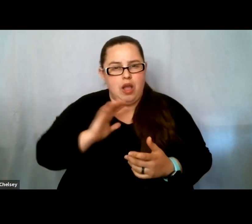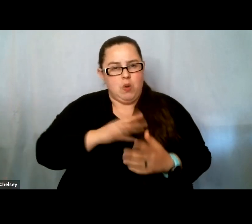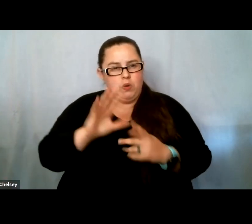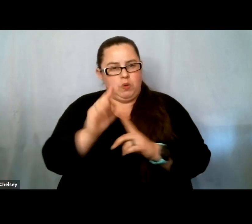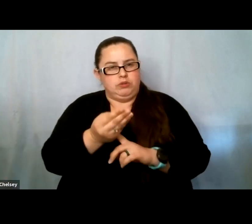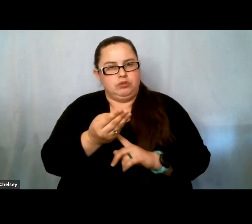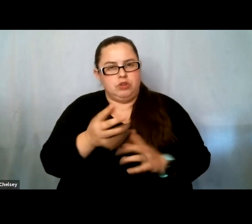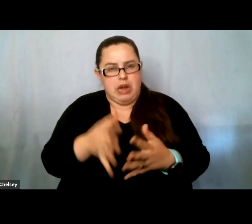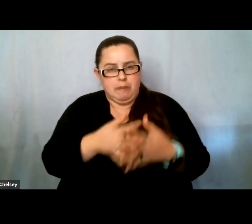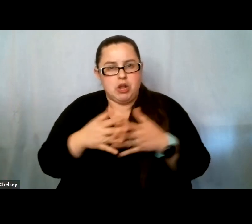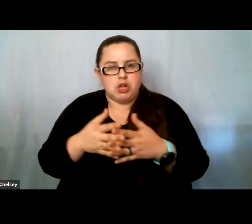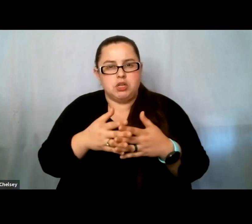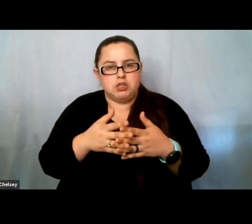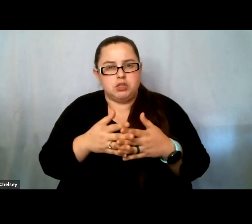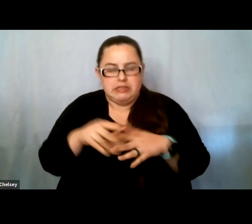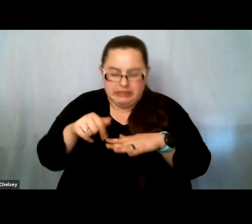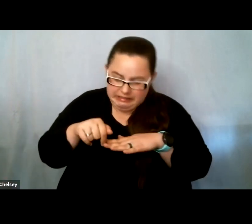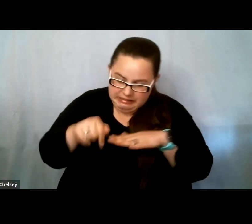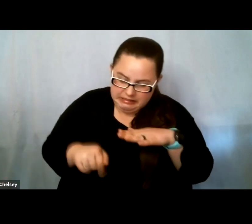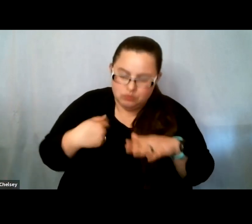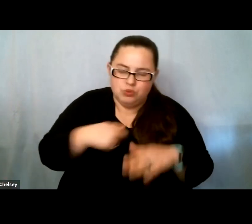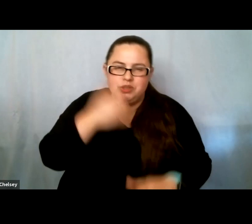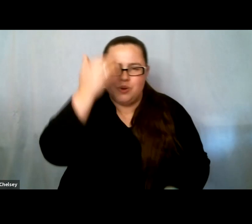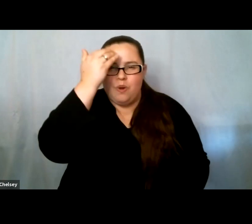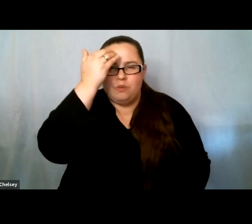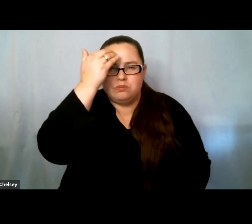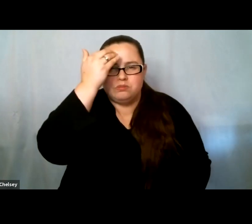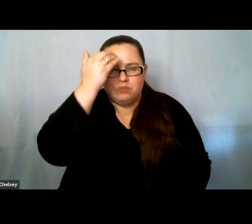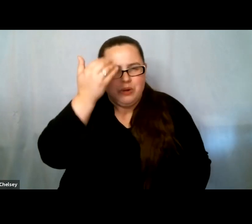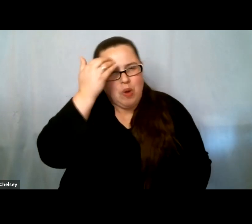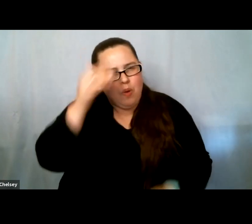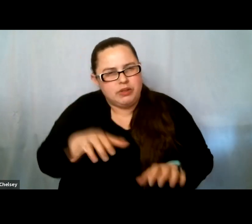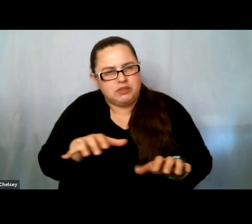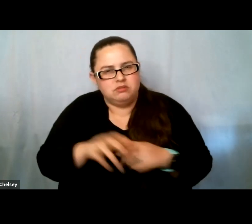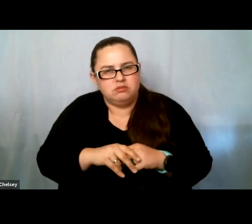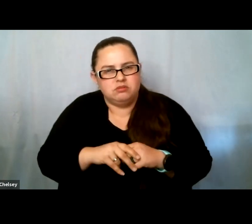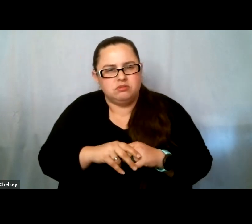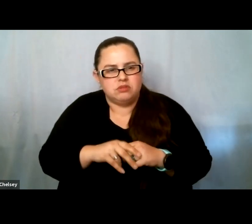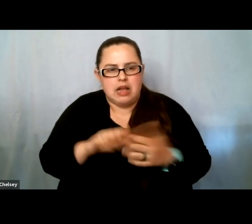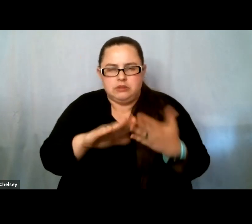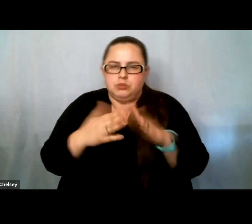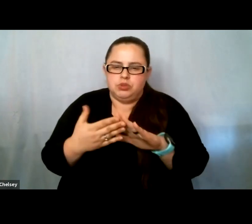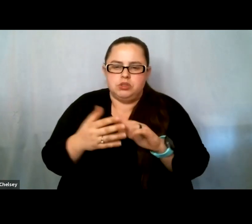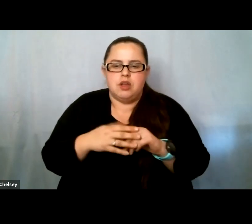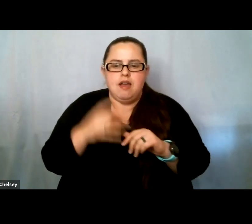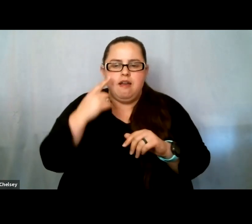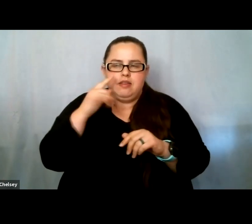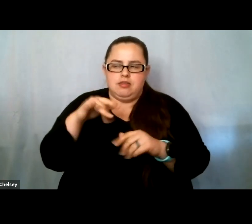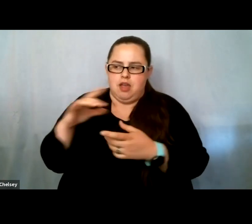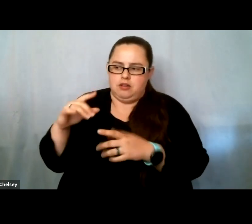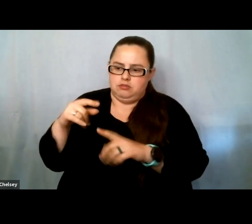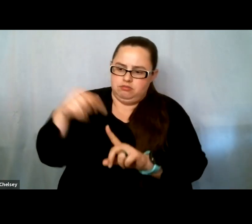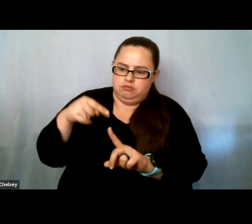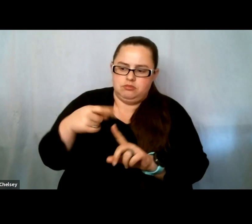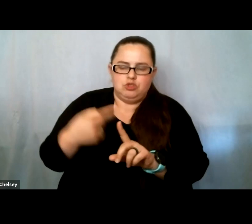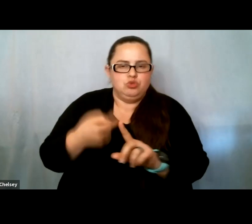what we've done as a community. And I think that's where that fear comes from. That that